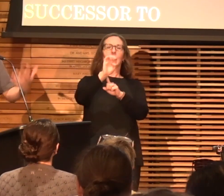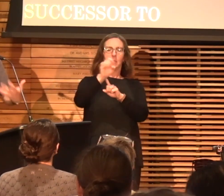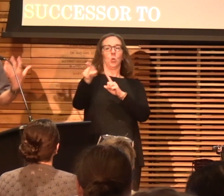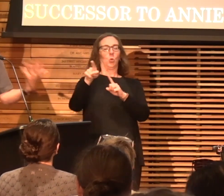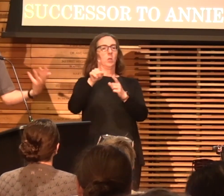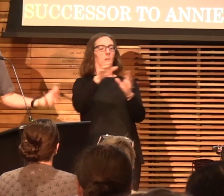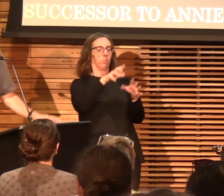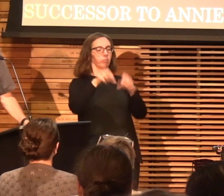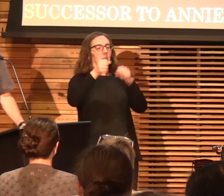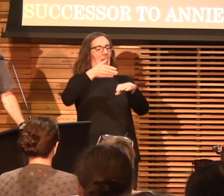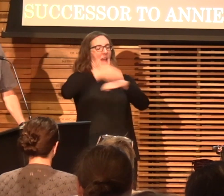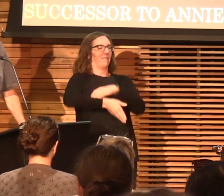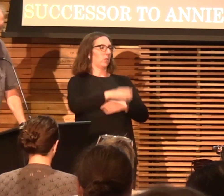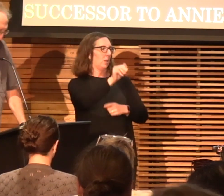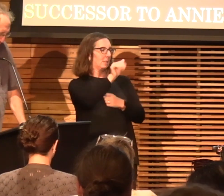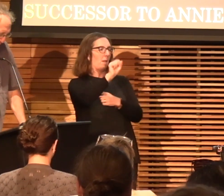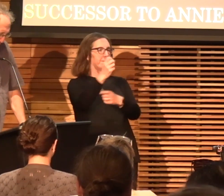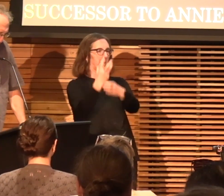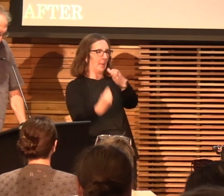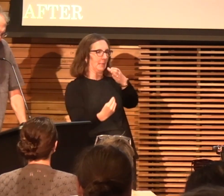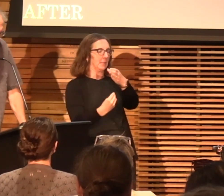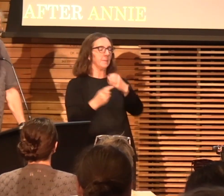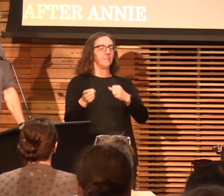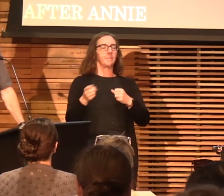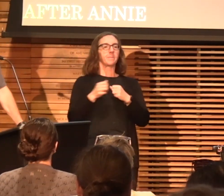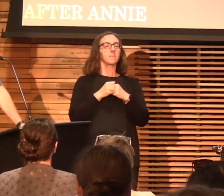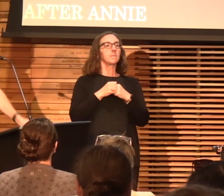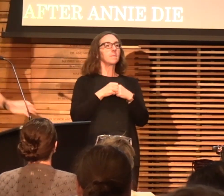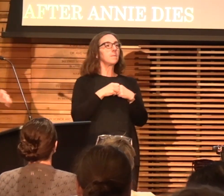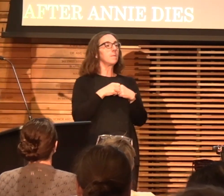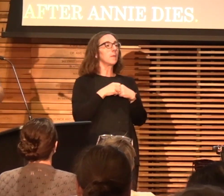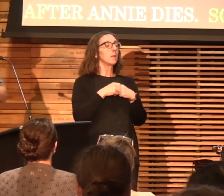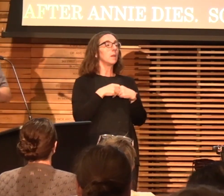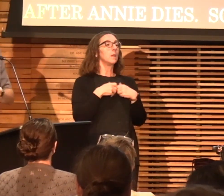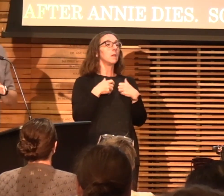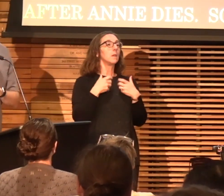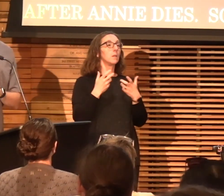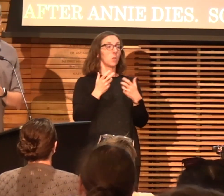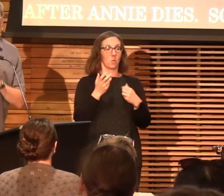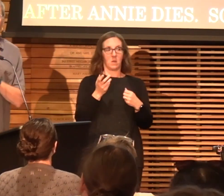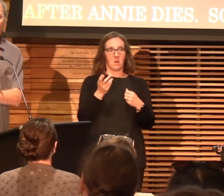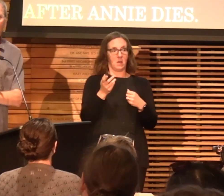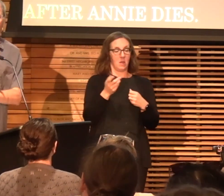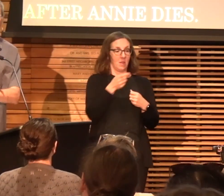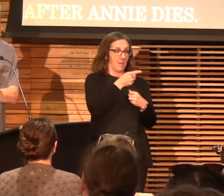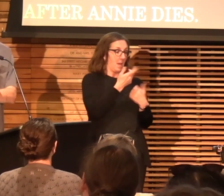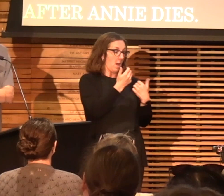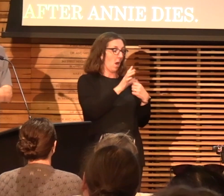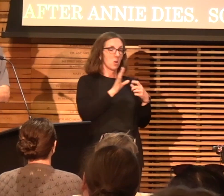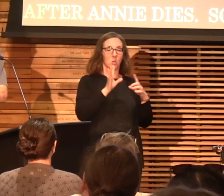as her protector after Annie dies. So they're conspiring with Polly Thompson